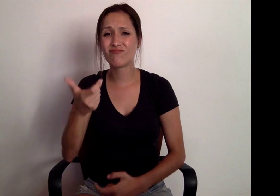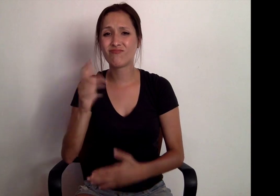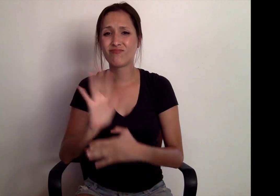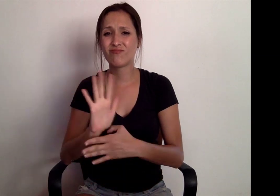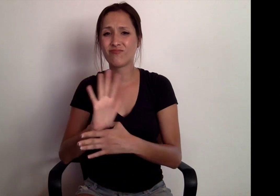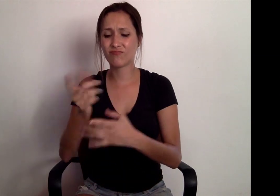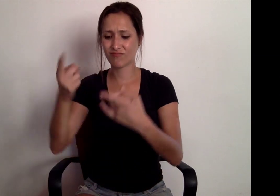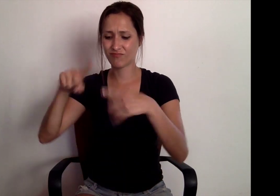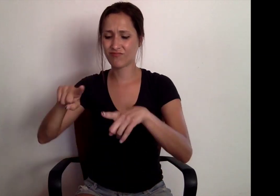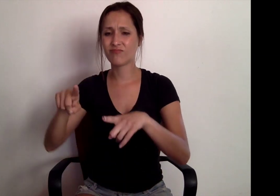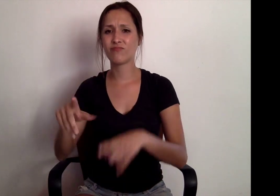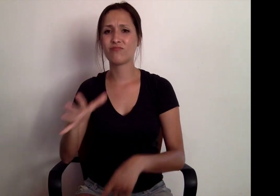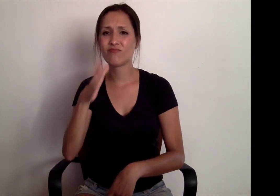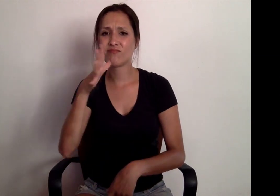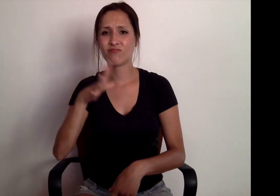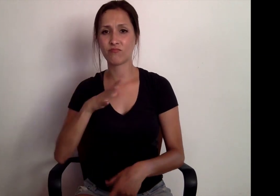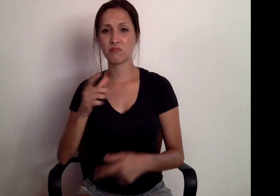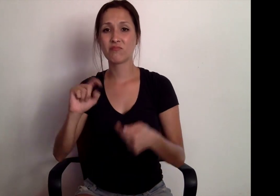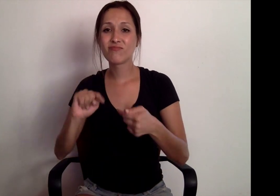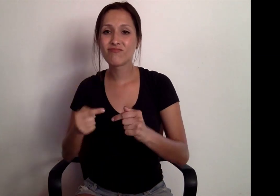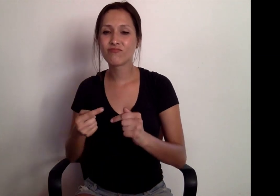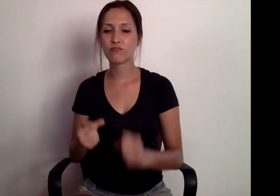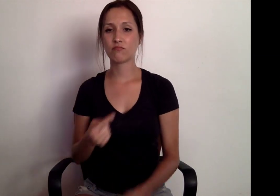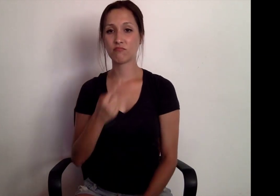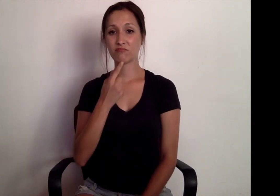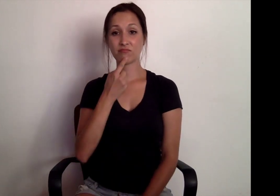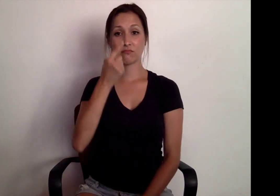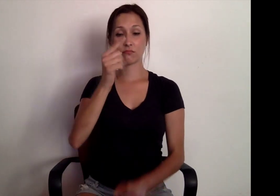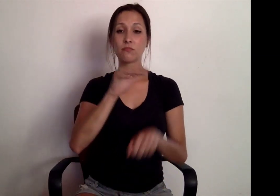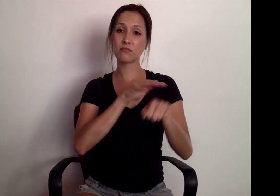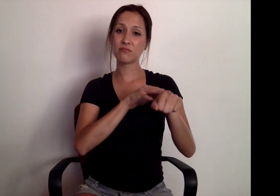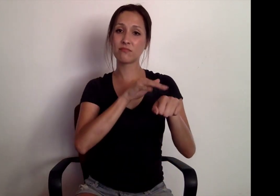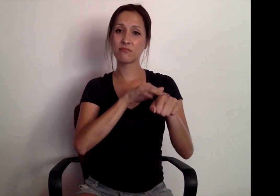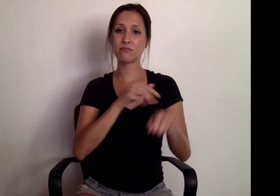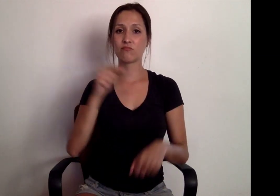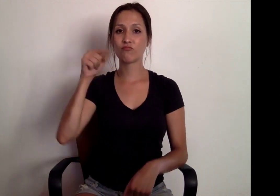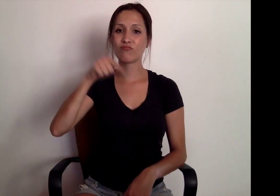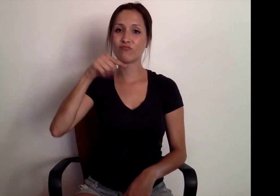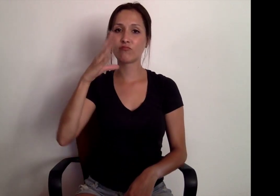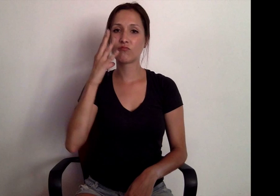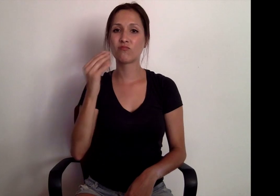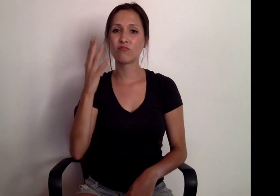if I’m watching a movie and a woman is harmed, to say it lightly